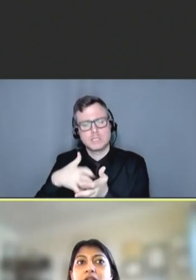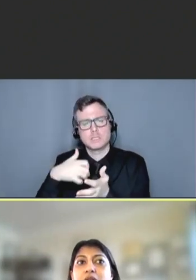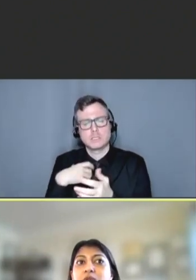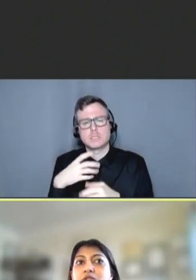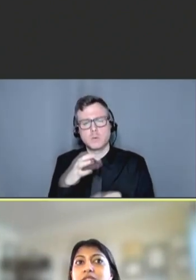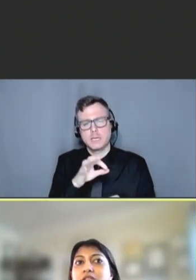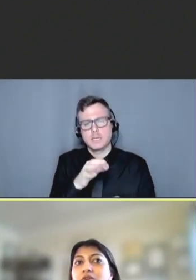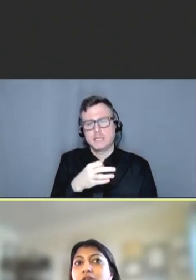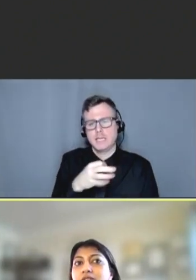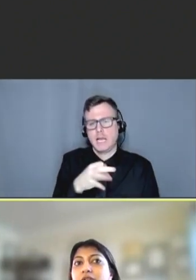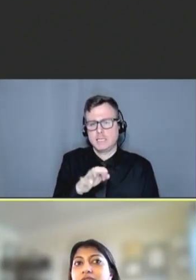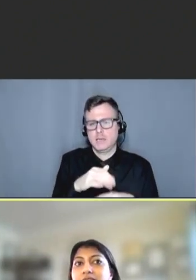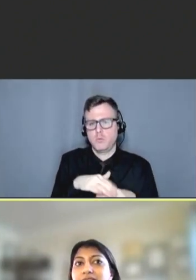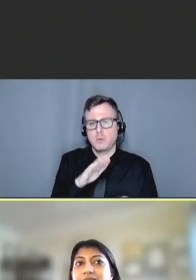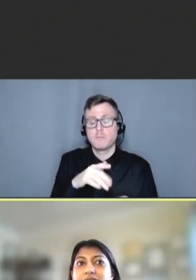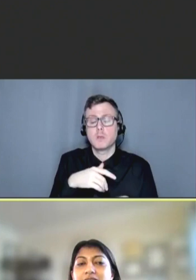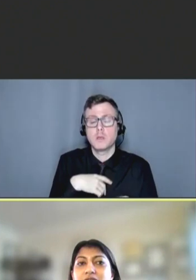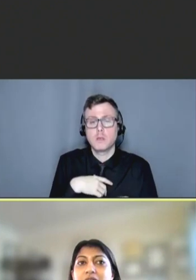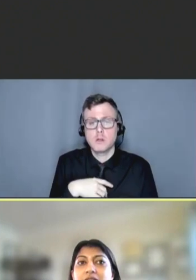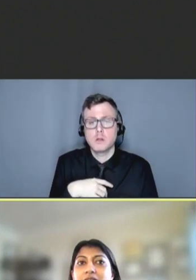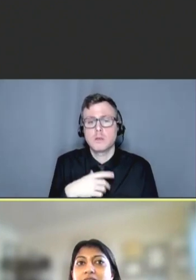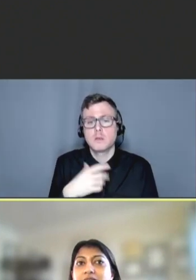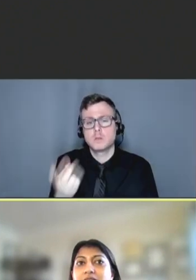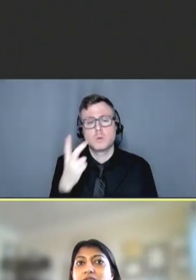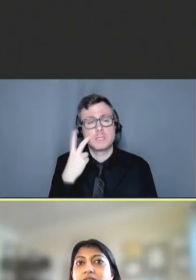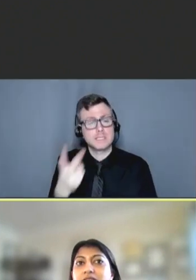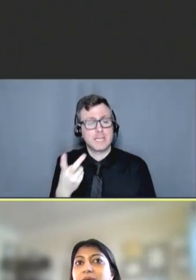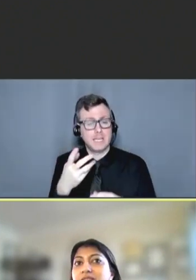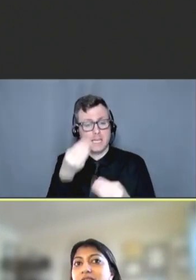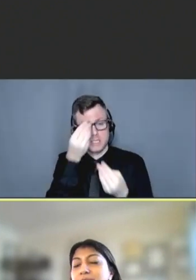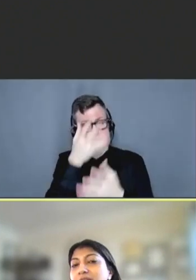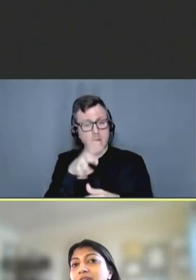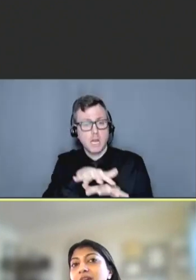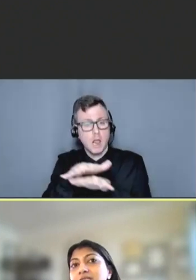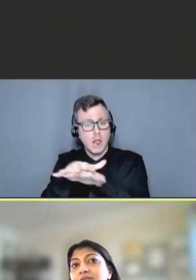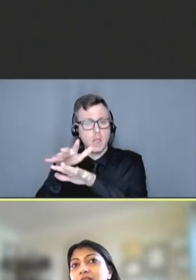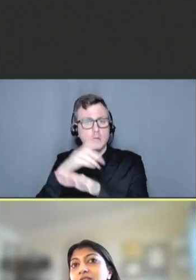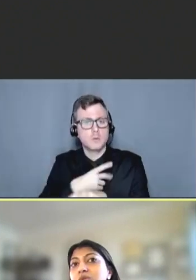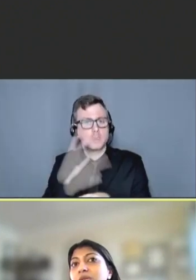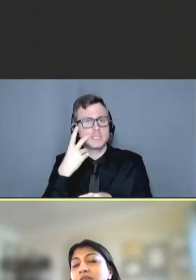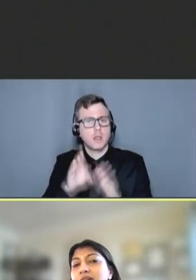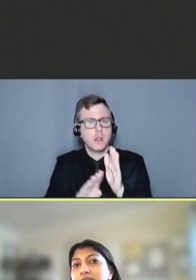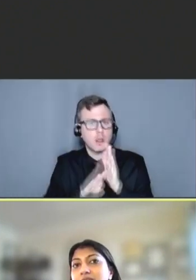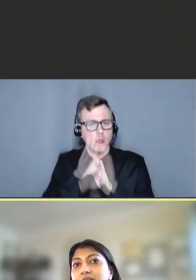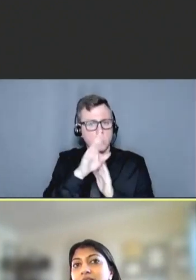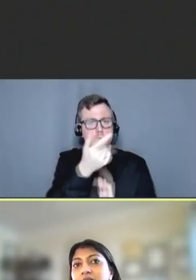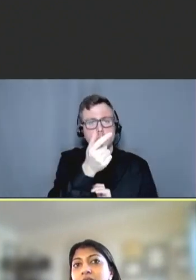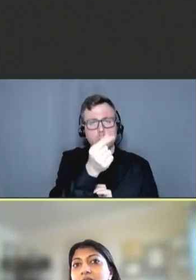And what you see across all of the state strata is that there's a spike in activity in 2019